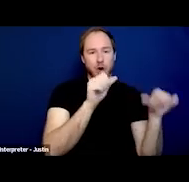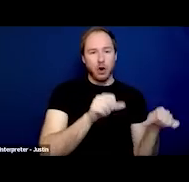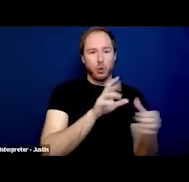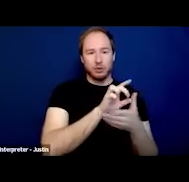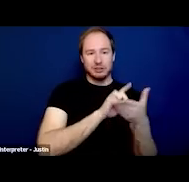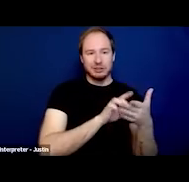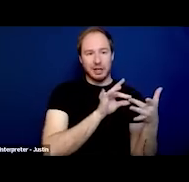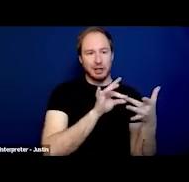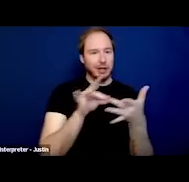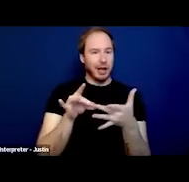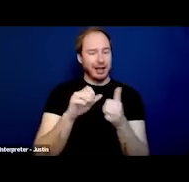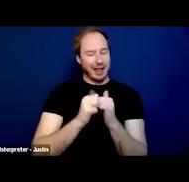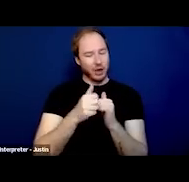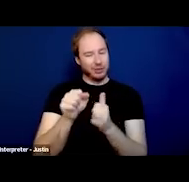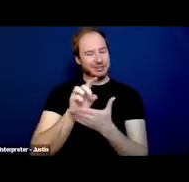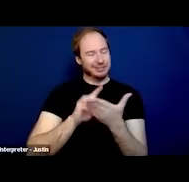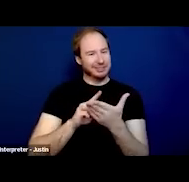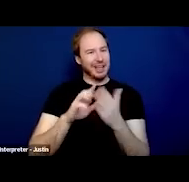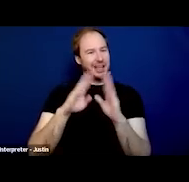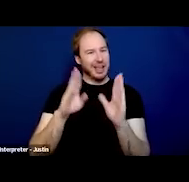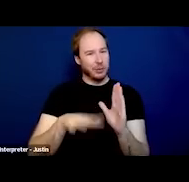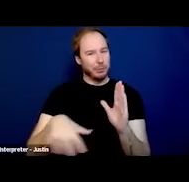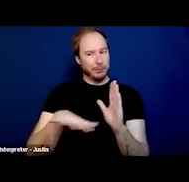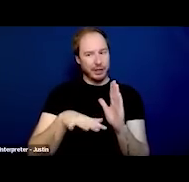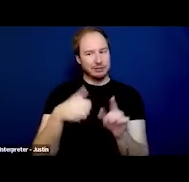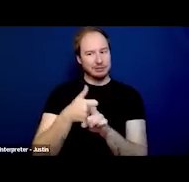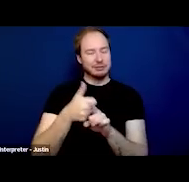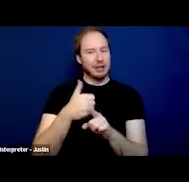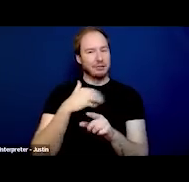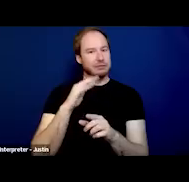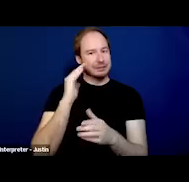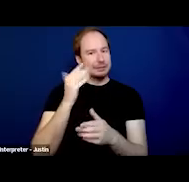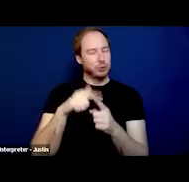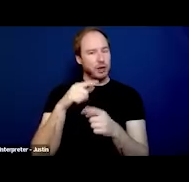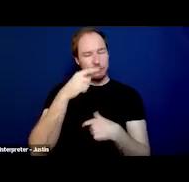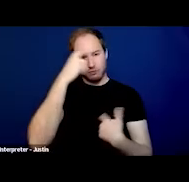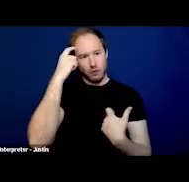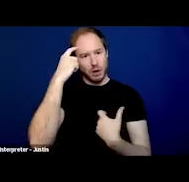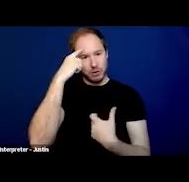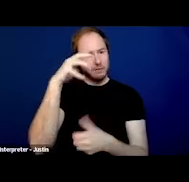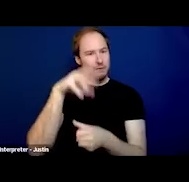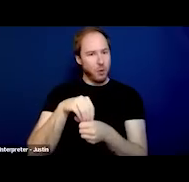for how to design housing spaces that are trauma-informed, exercises that you can do with your staff